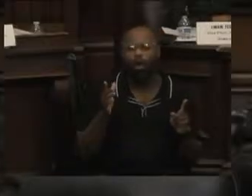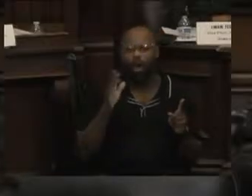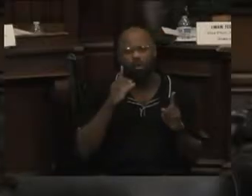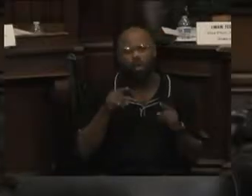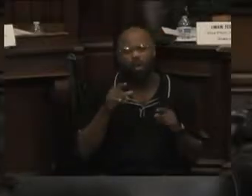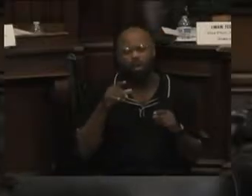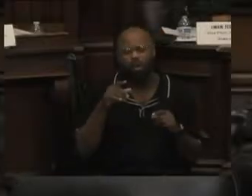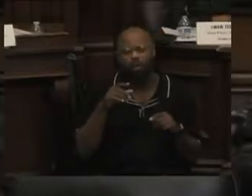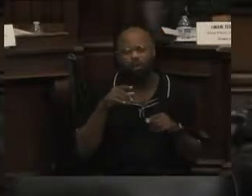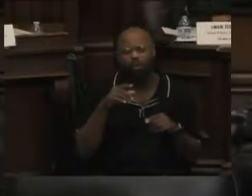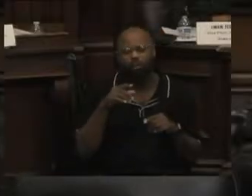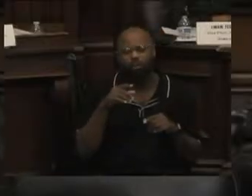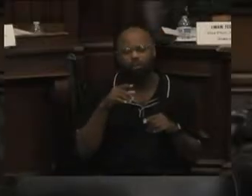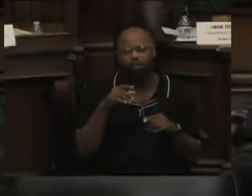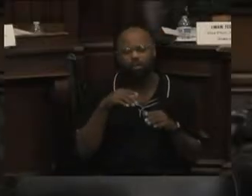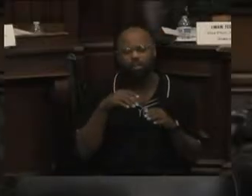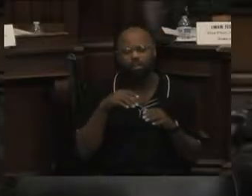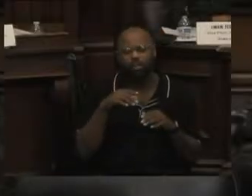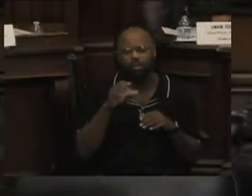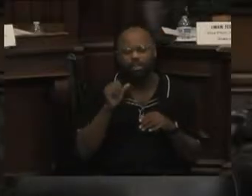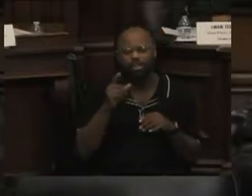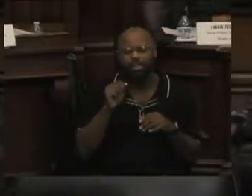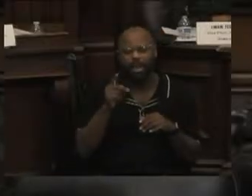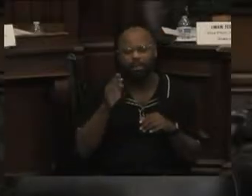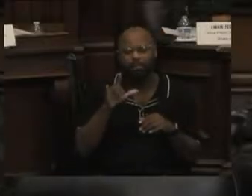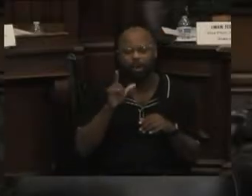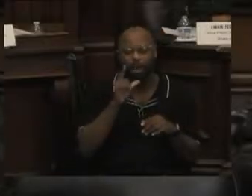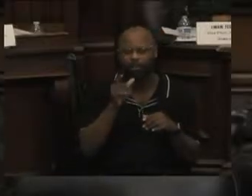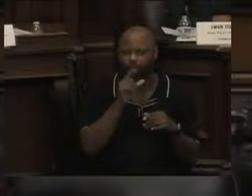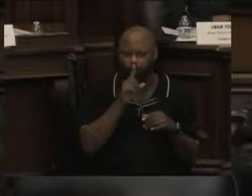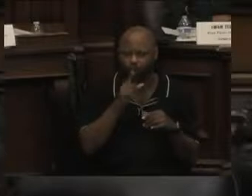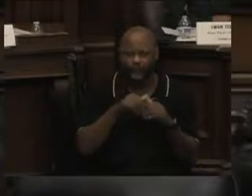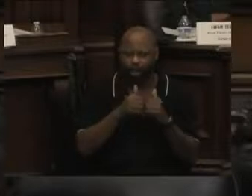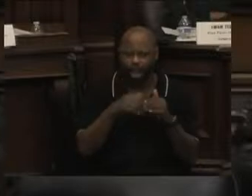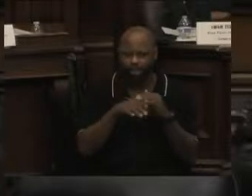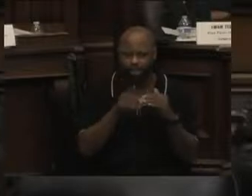No, I was going to come to Saint Paul, but I didn't know